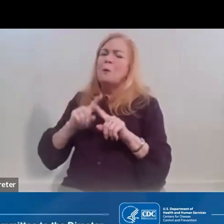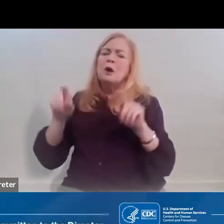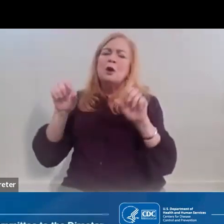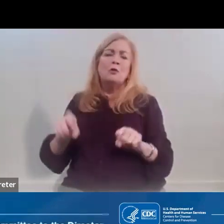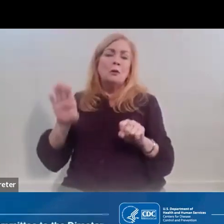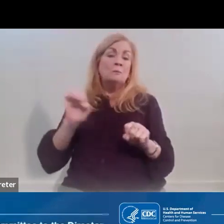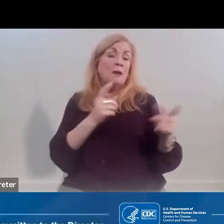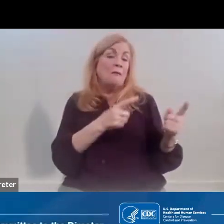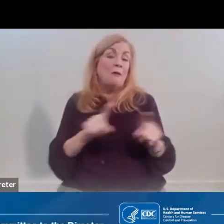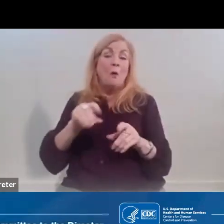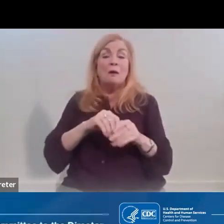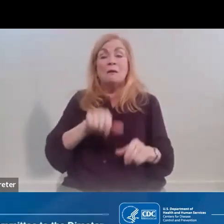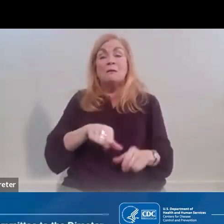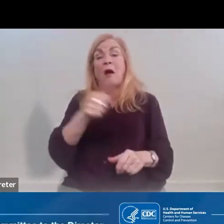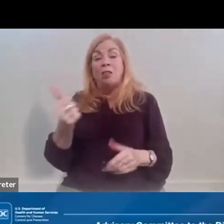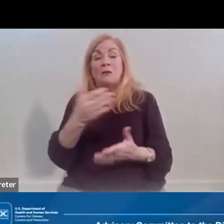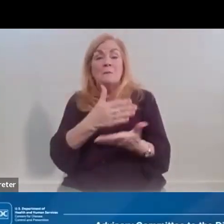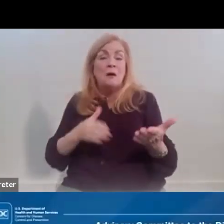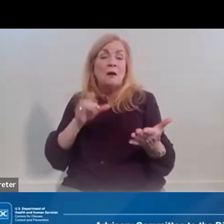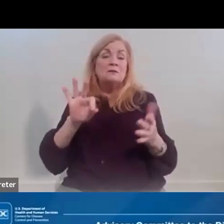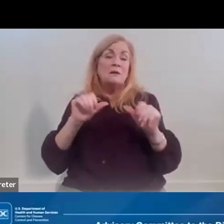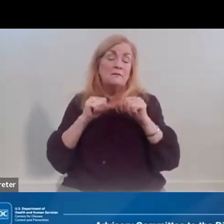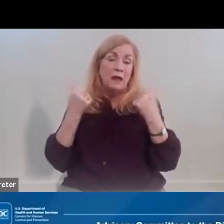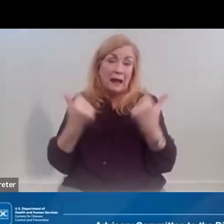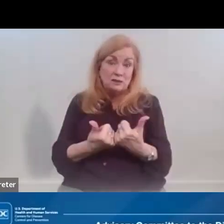of the agency, but not in our office.